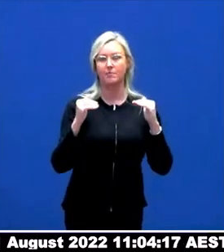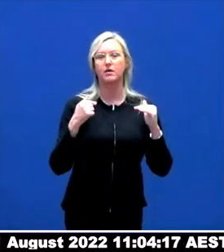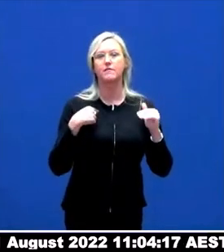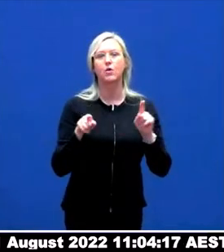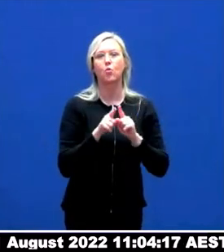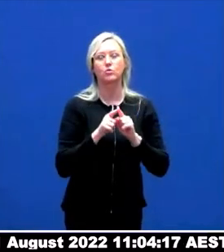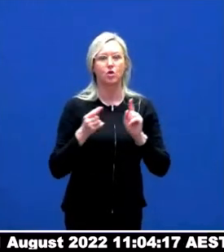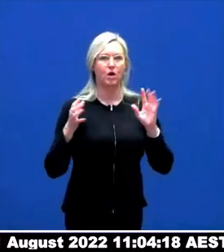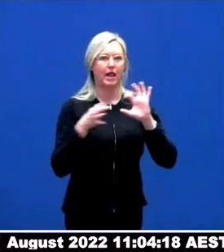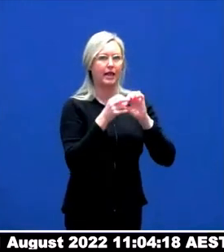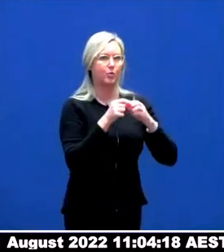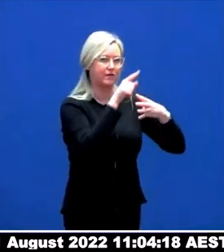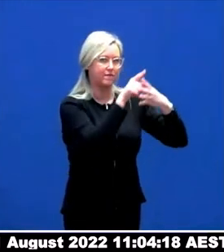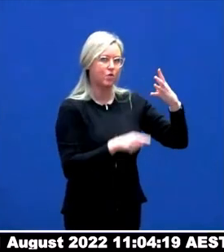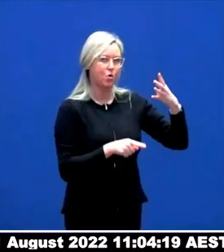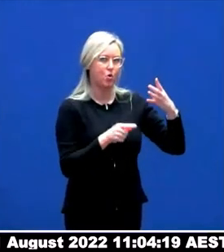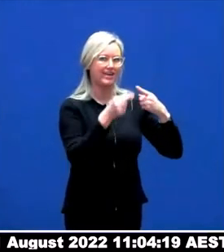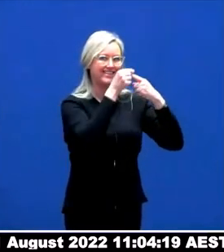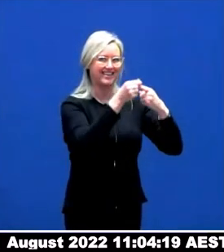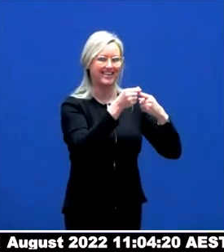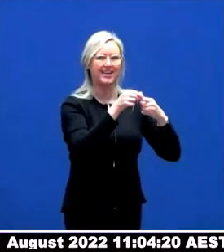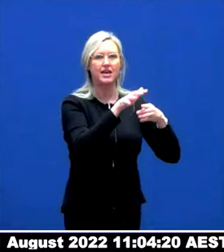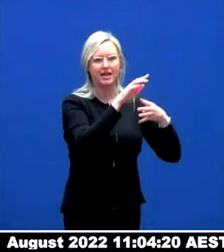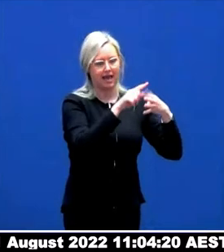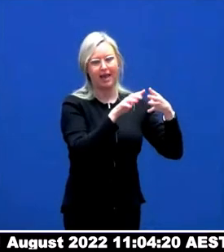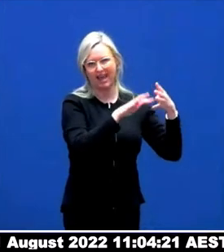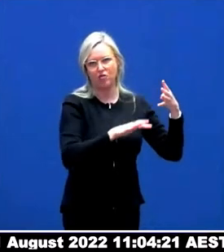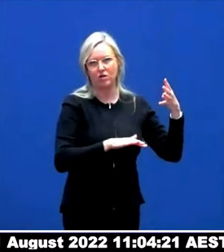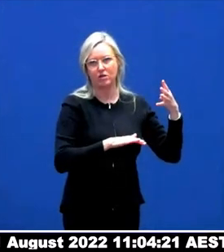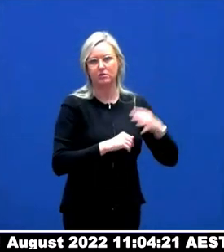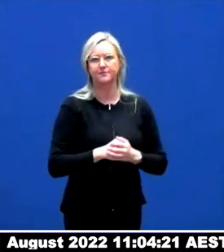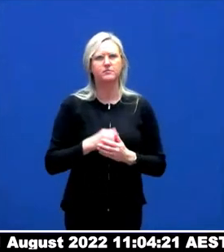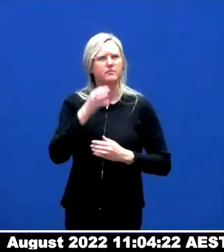What needs to be done at the Commonwealth level to ensure that, for